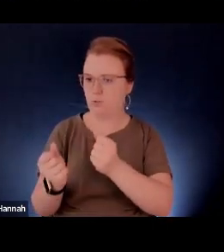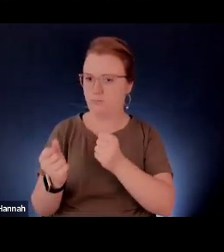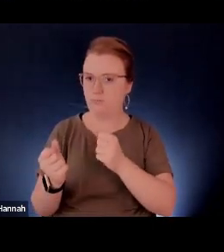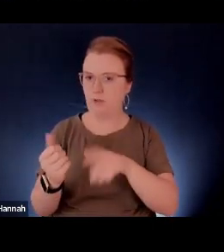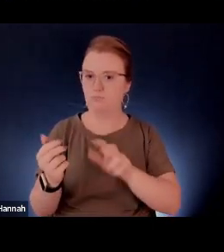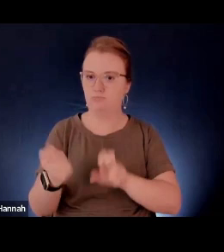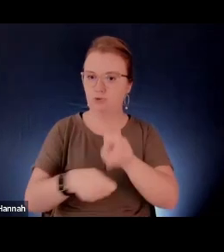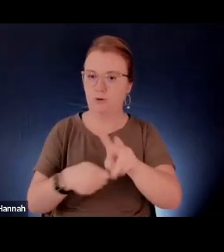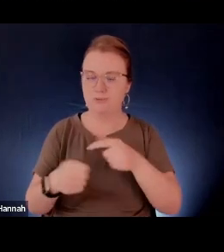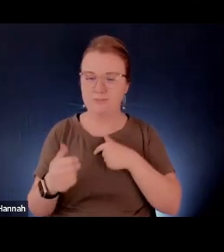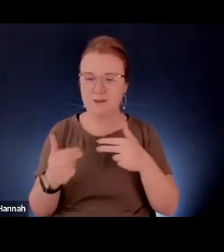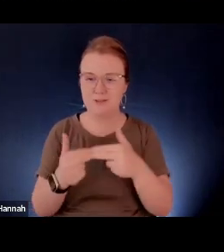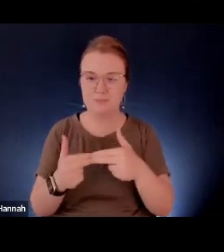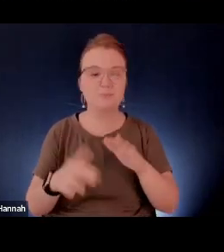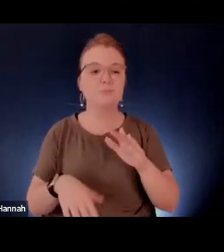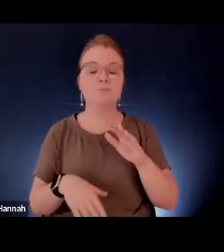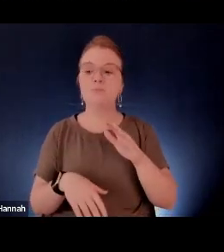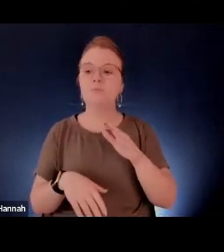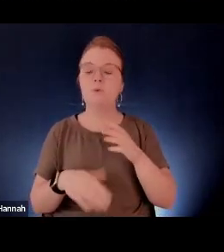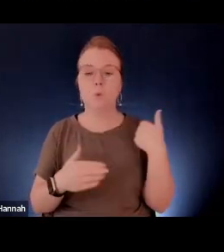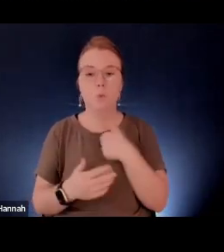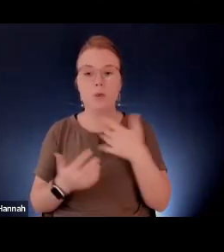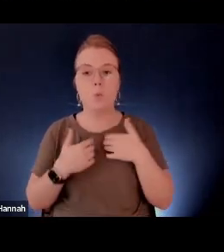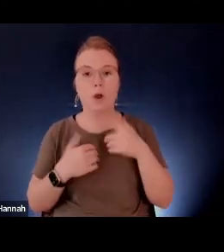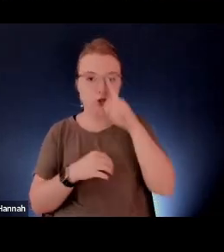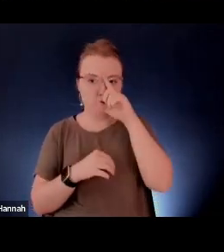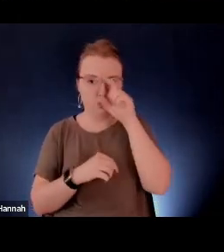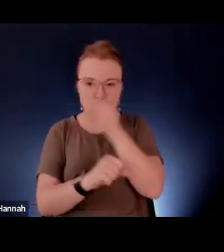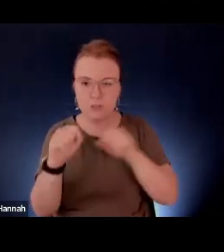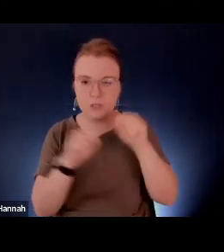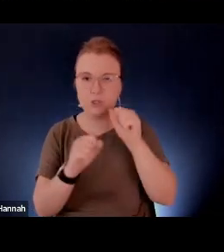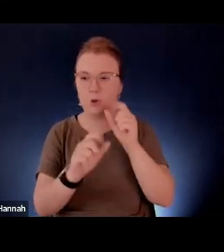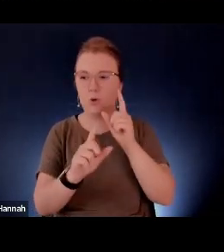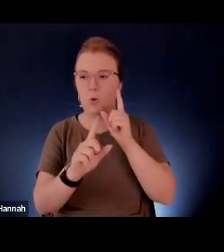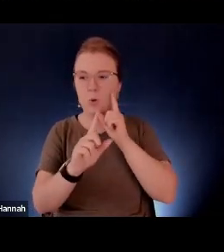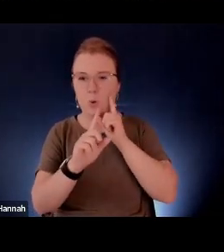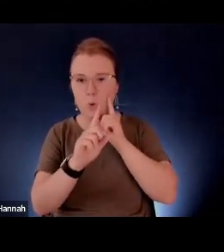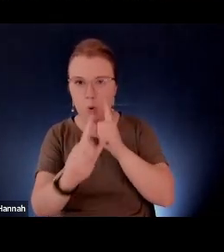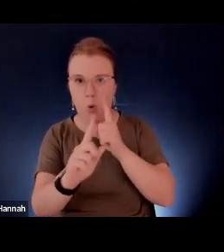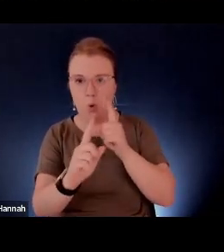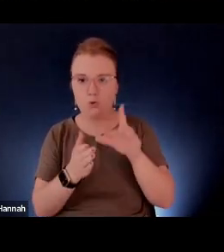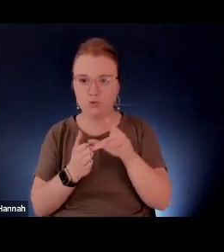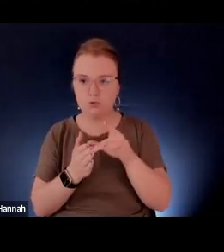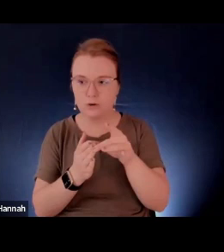Strategic and goal directed learners. We want students to have goals, we want them to have plans